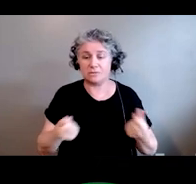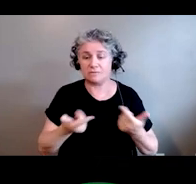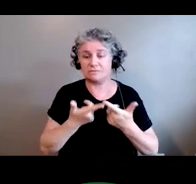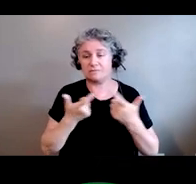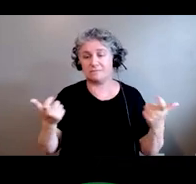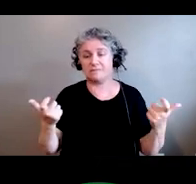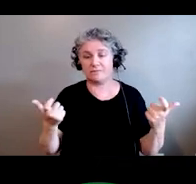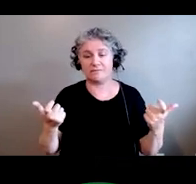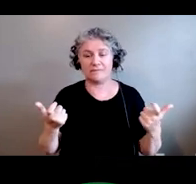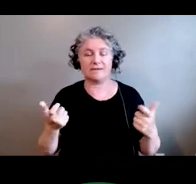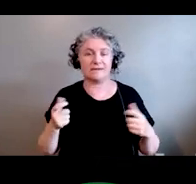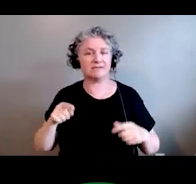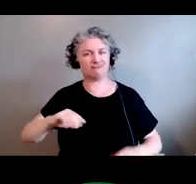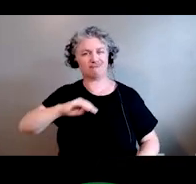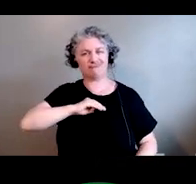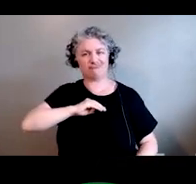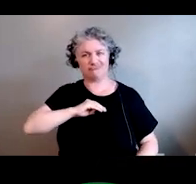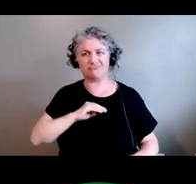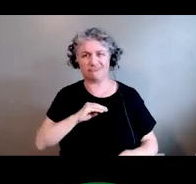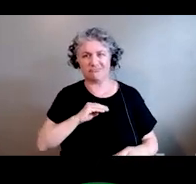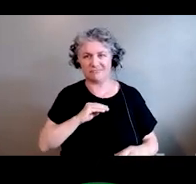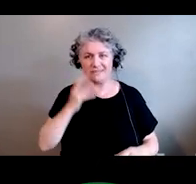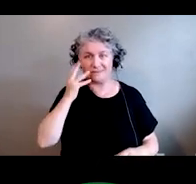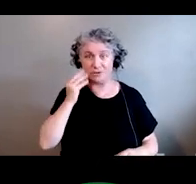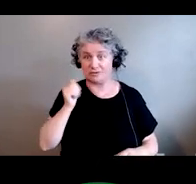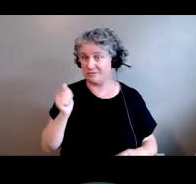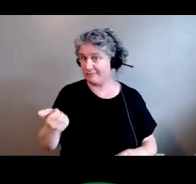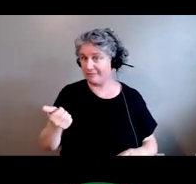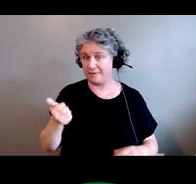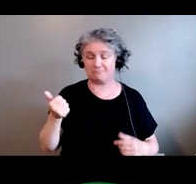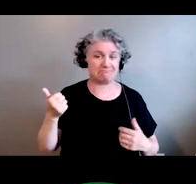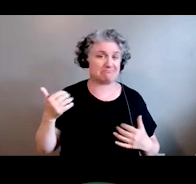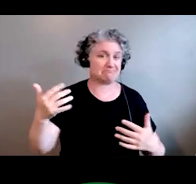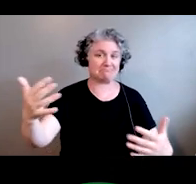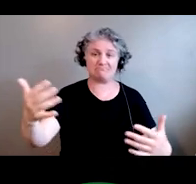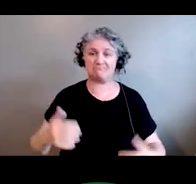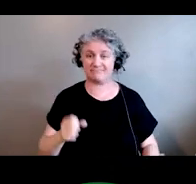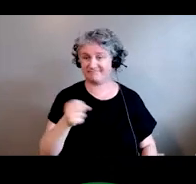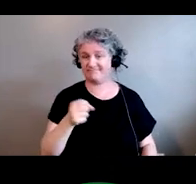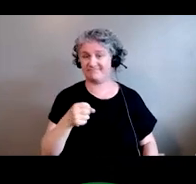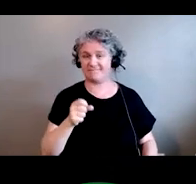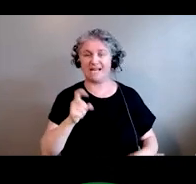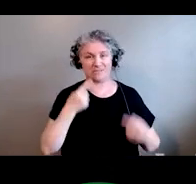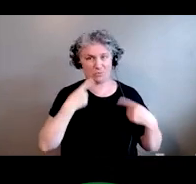To that individual so they can yeah experience that on their own equal terms so yeah it will has to work both ways.